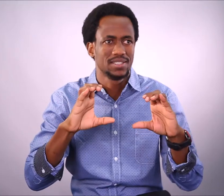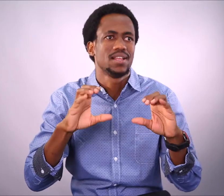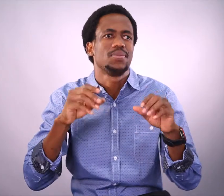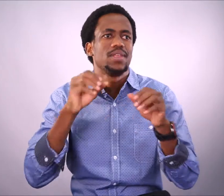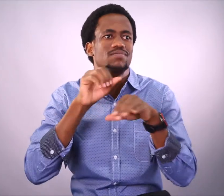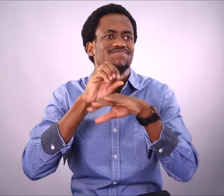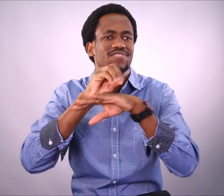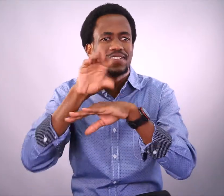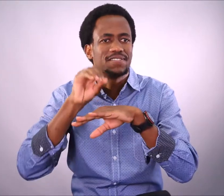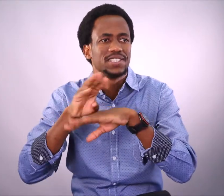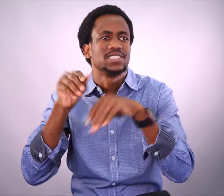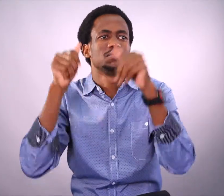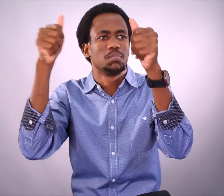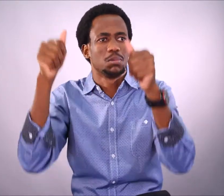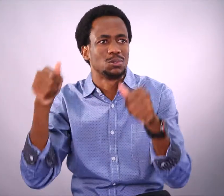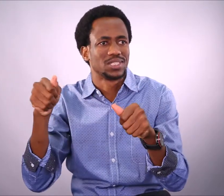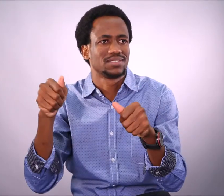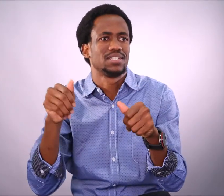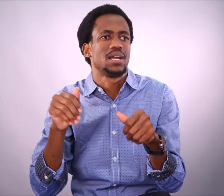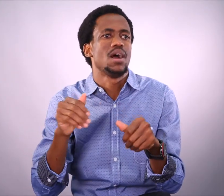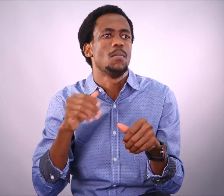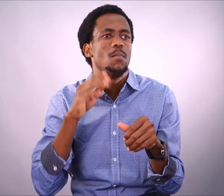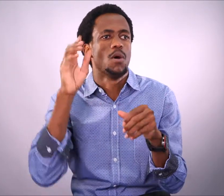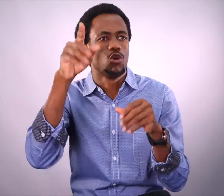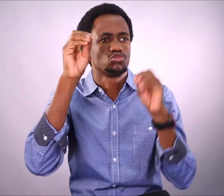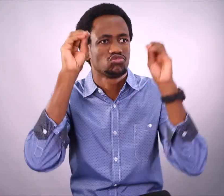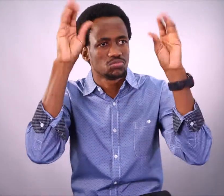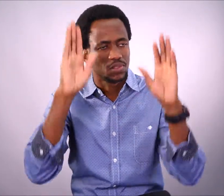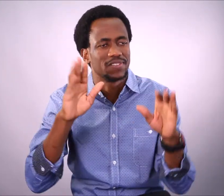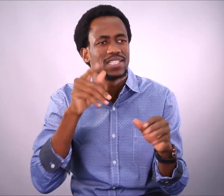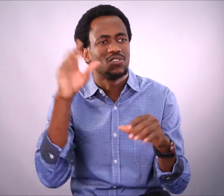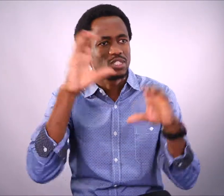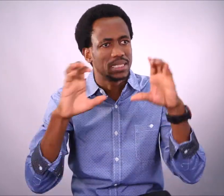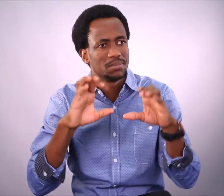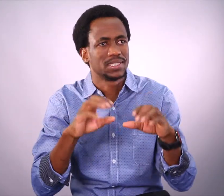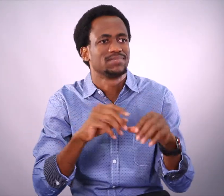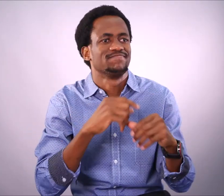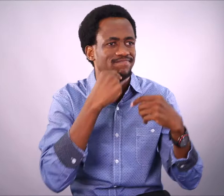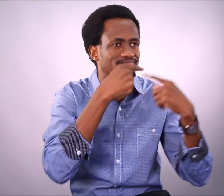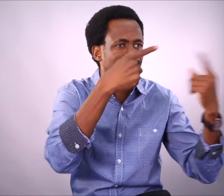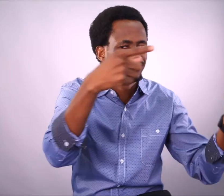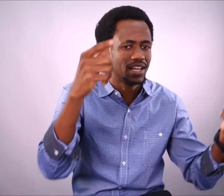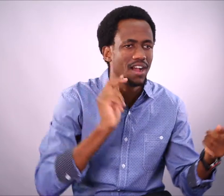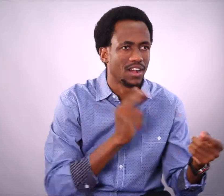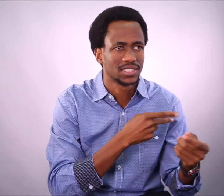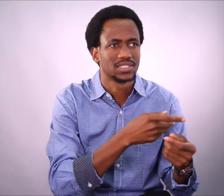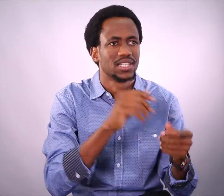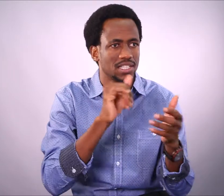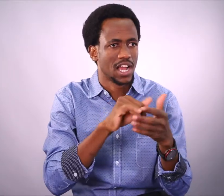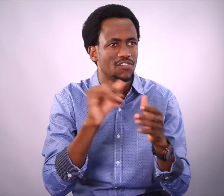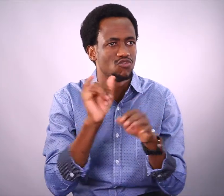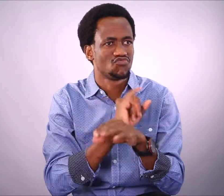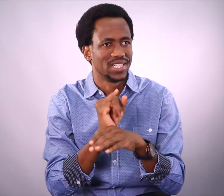at the chemistry department, there was a poster and a professor in the chemistry department